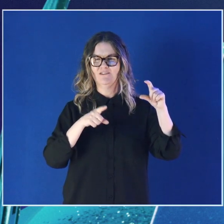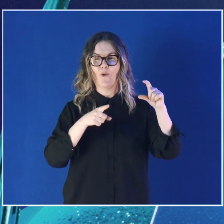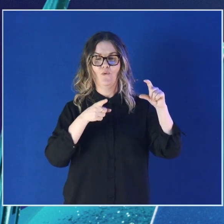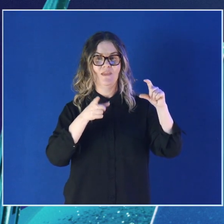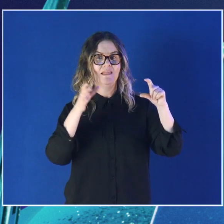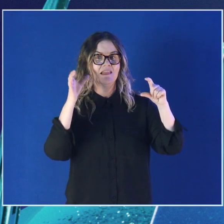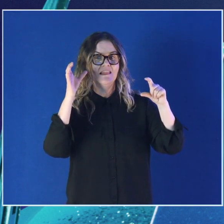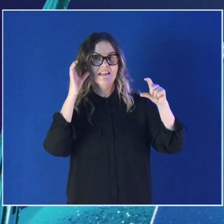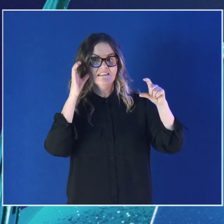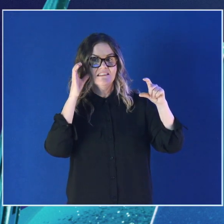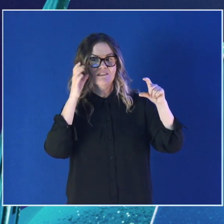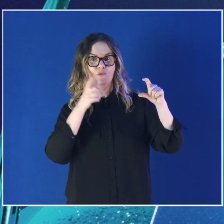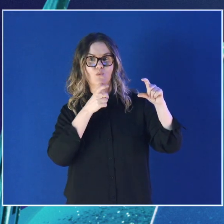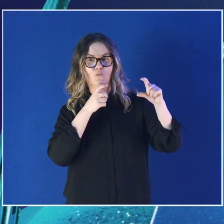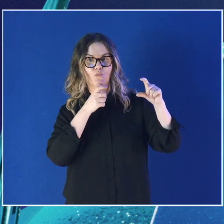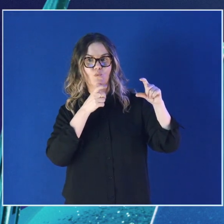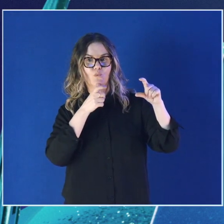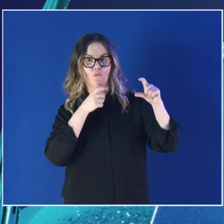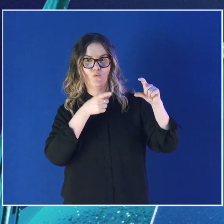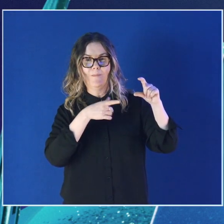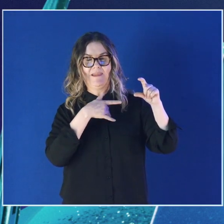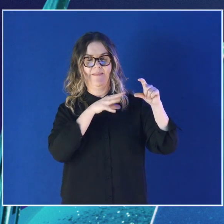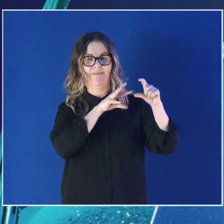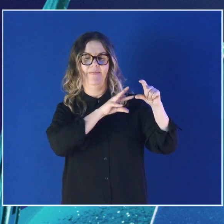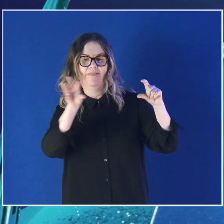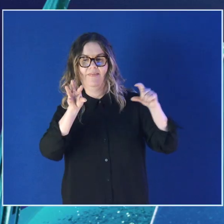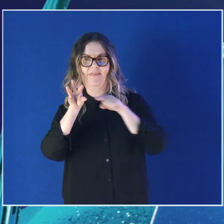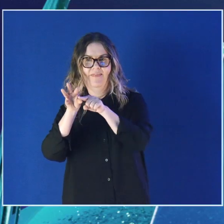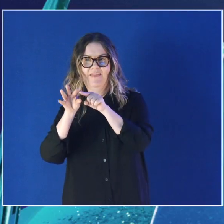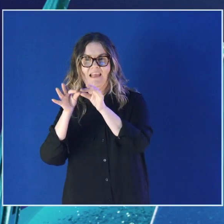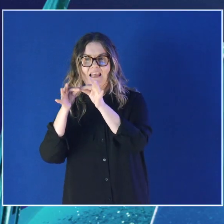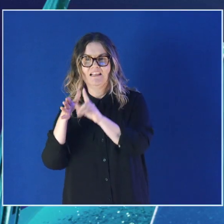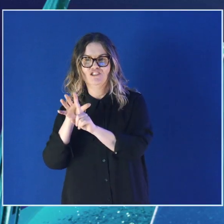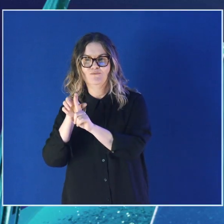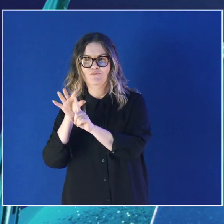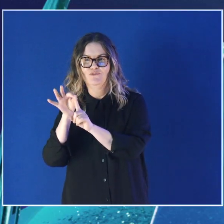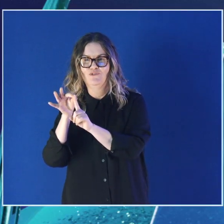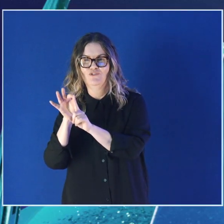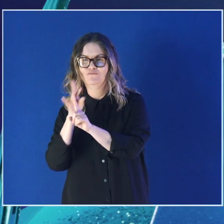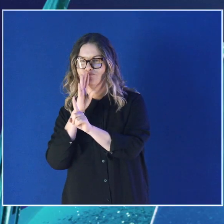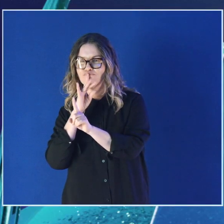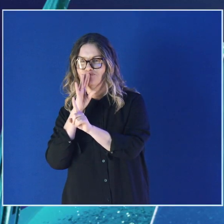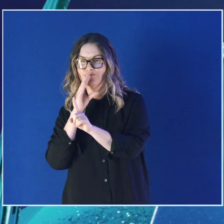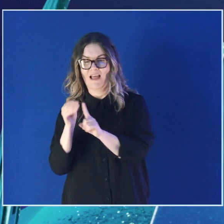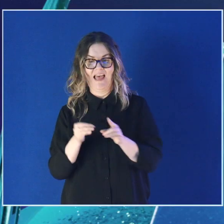To make things worse, the captions and transcript attributed everything to the interpreter instead of me.